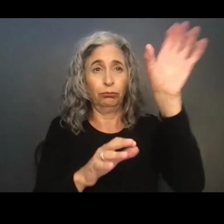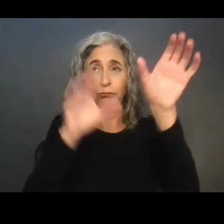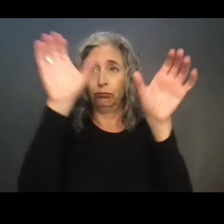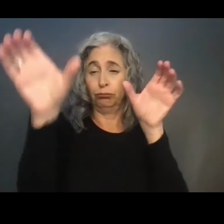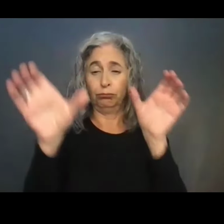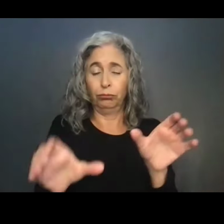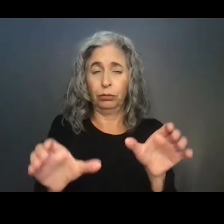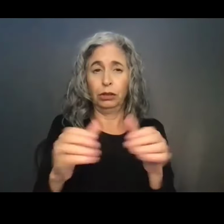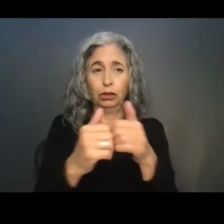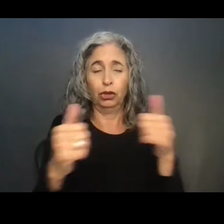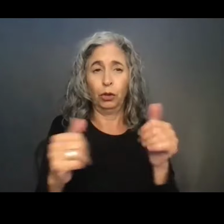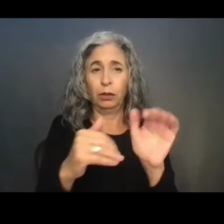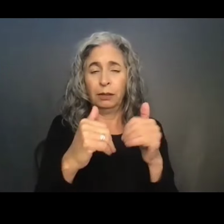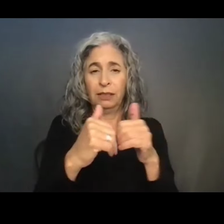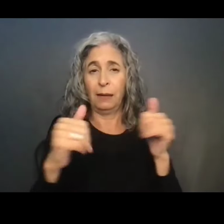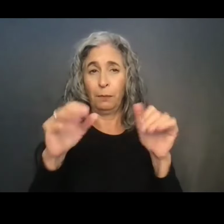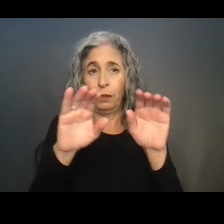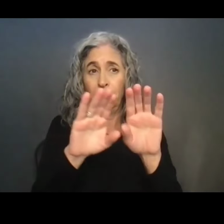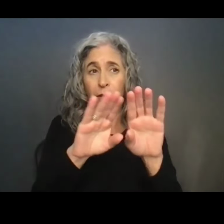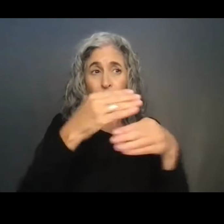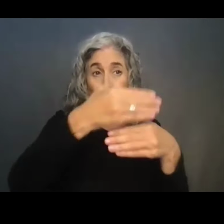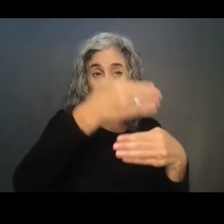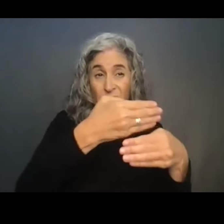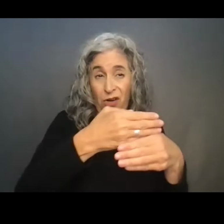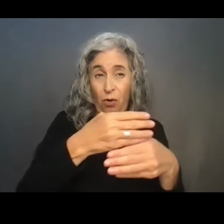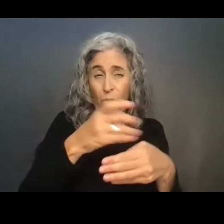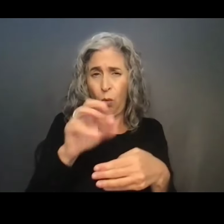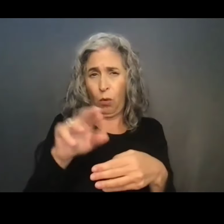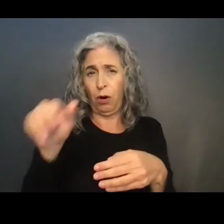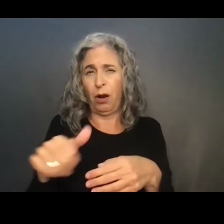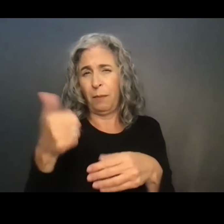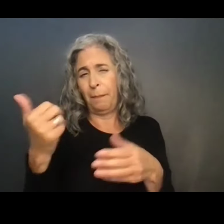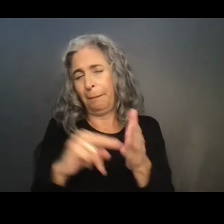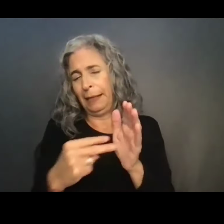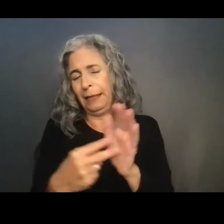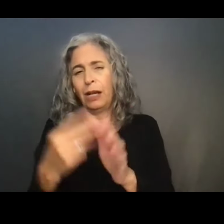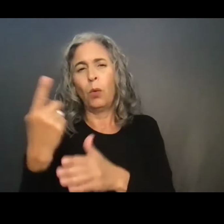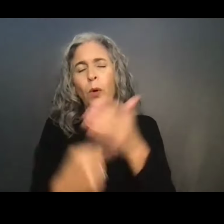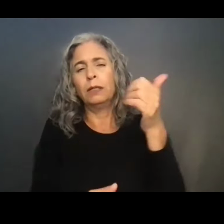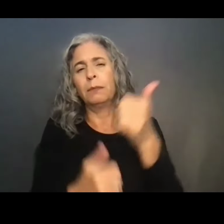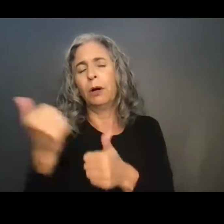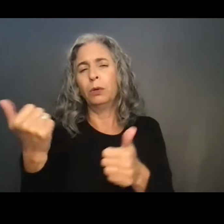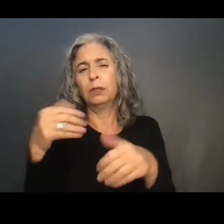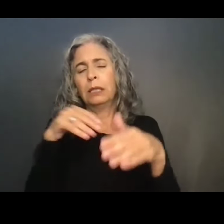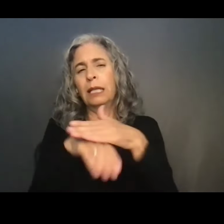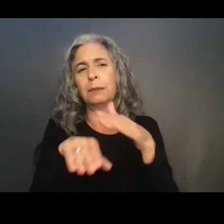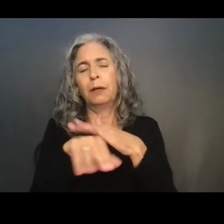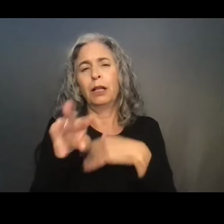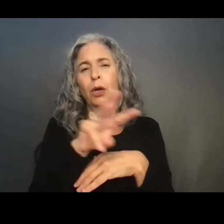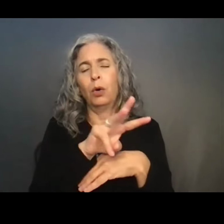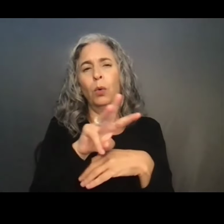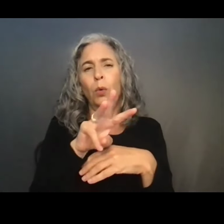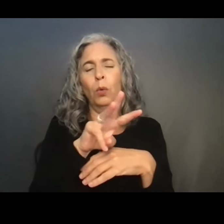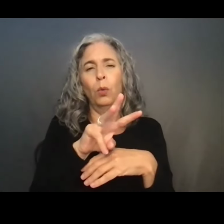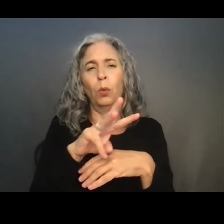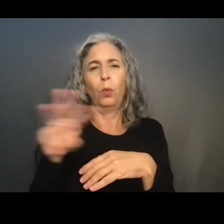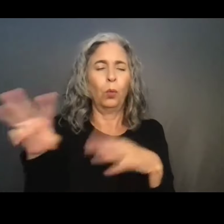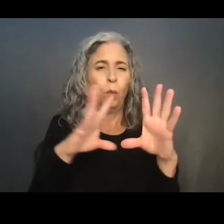separate window, et cetera? Or in other term, what is the most accessible webinar tool you know?